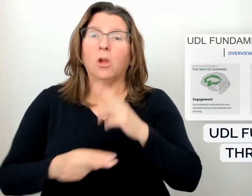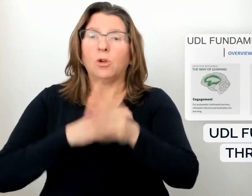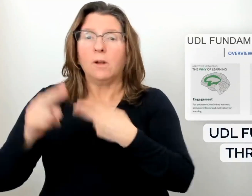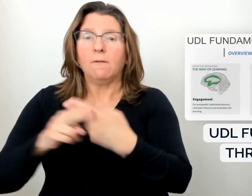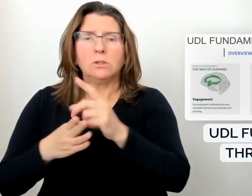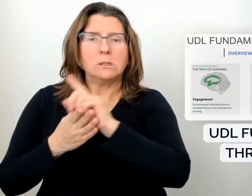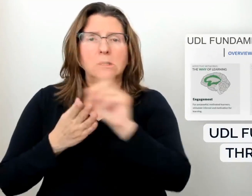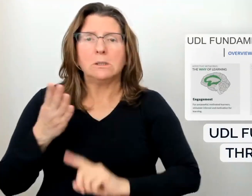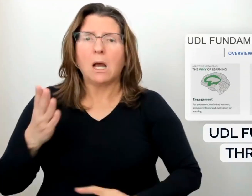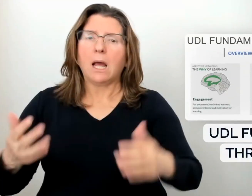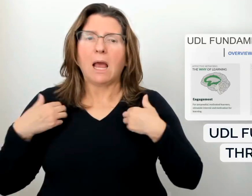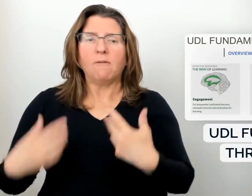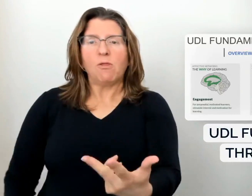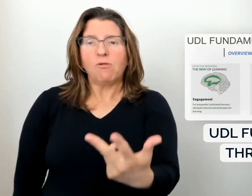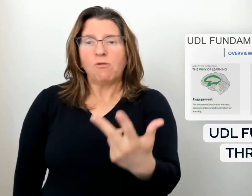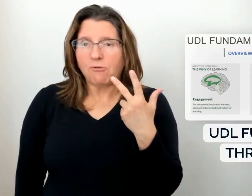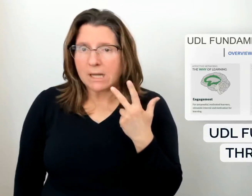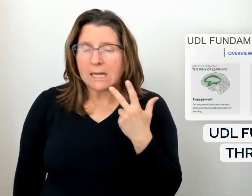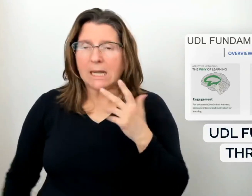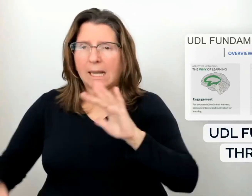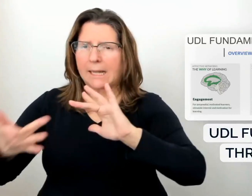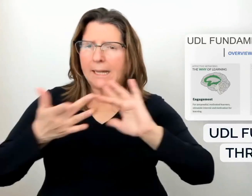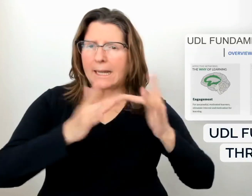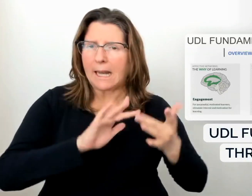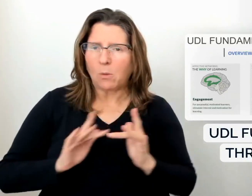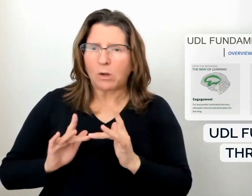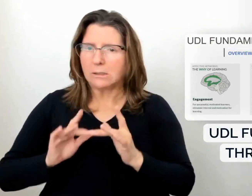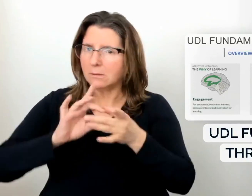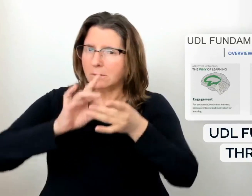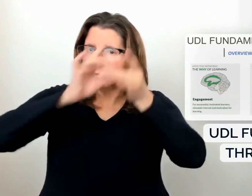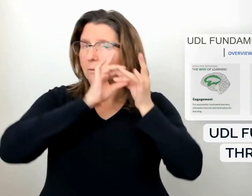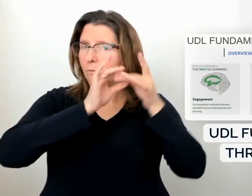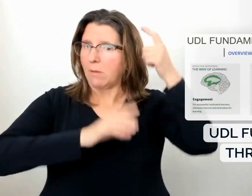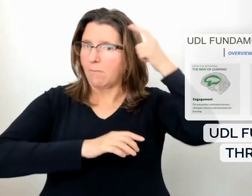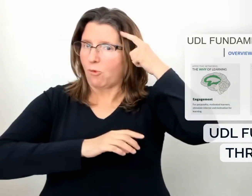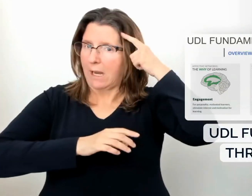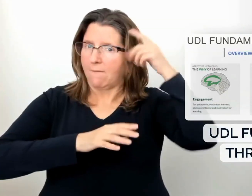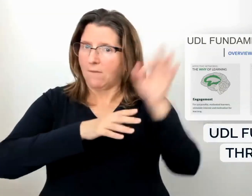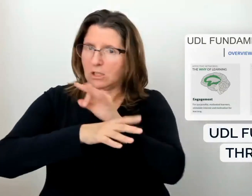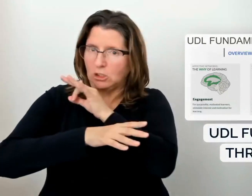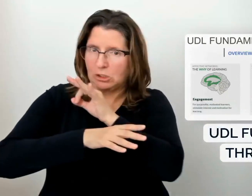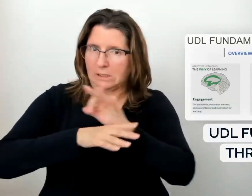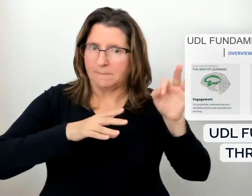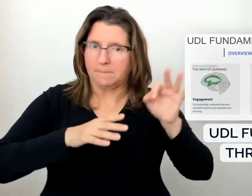Universal Design for Learning engages three networks in the brain.